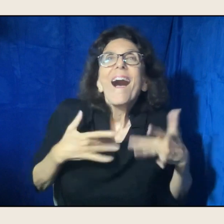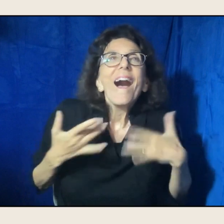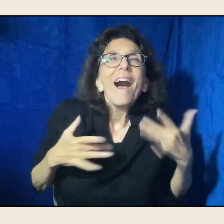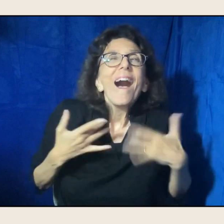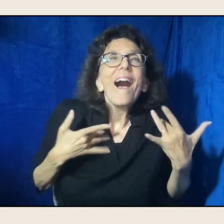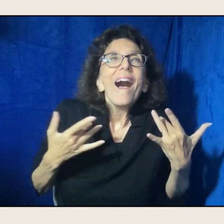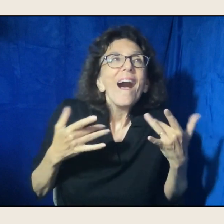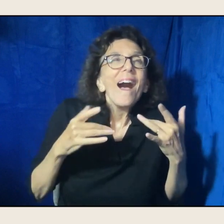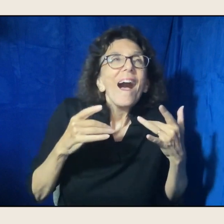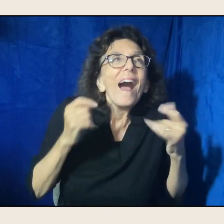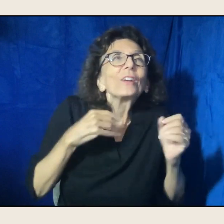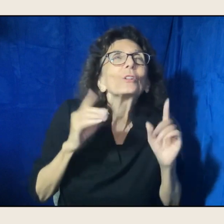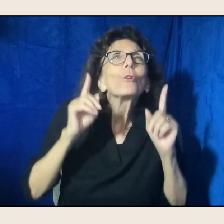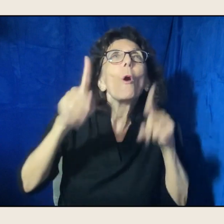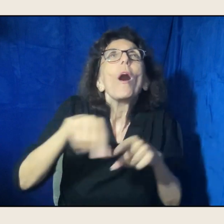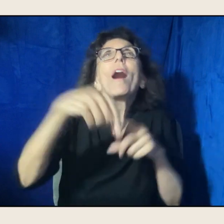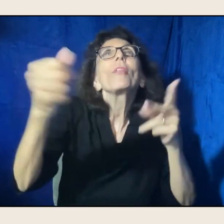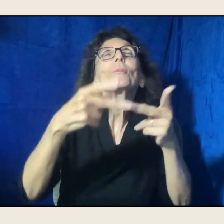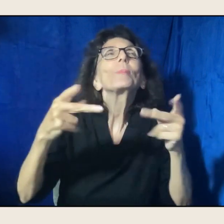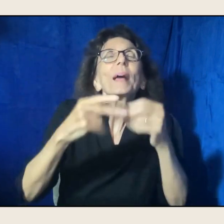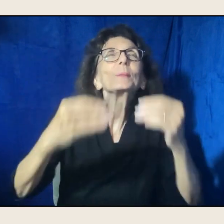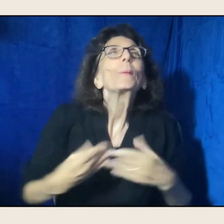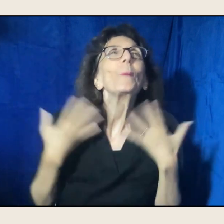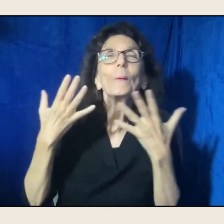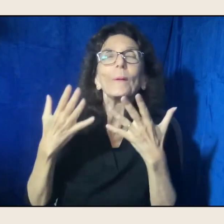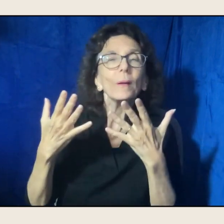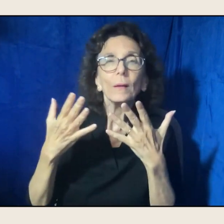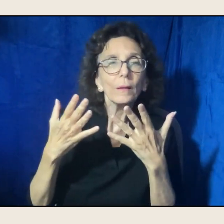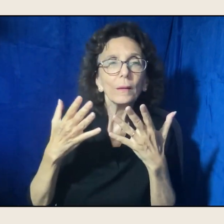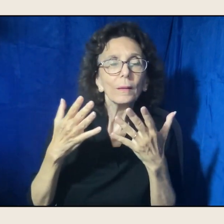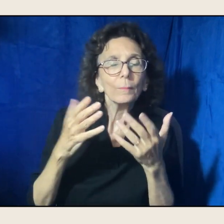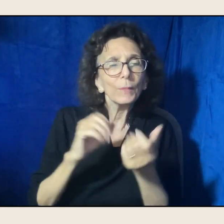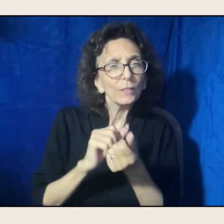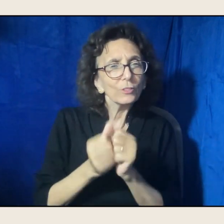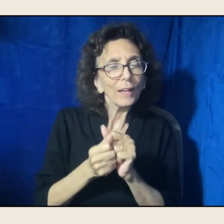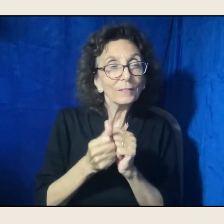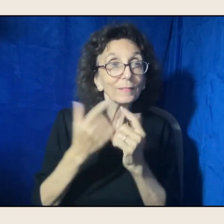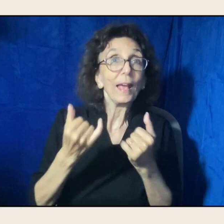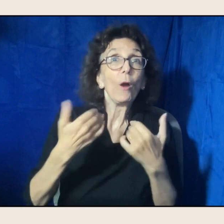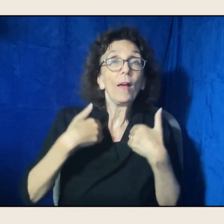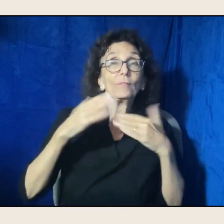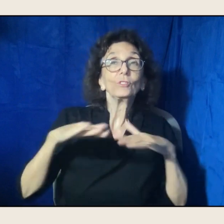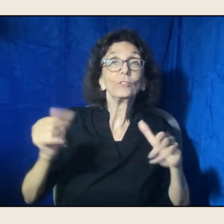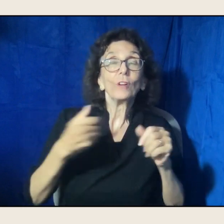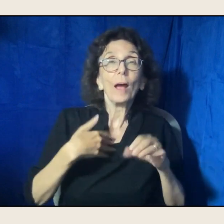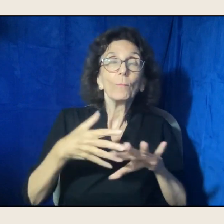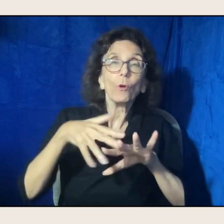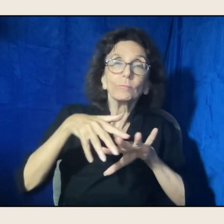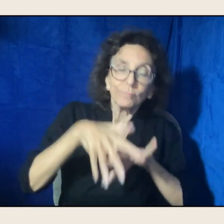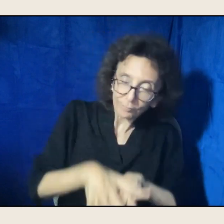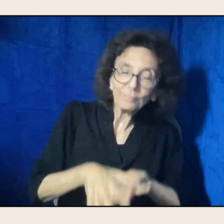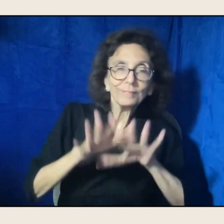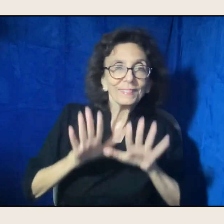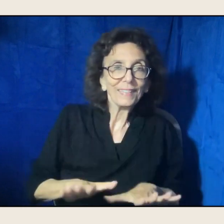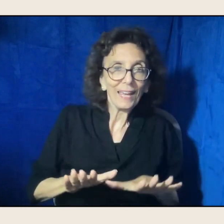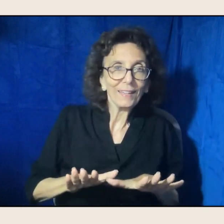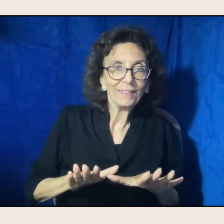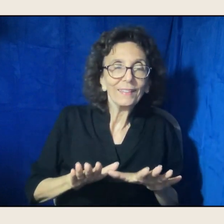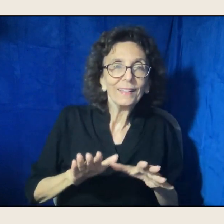And then that changed in the first place because I had children and became more rooted. In the second place because of the global pandemic.